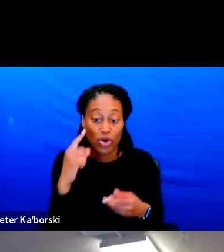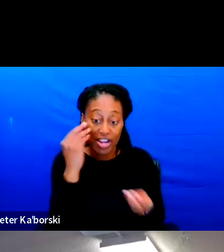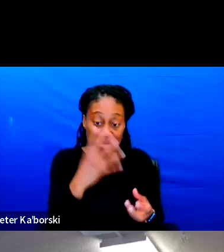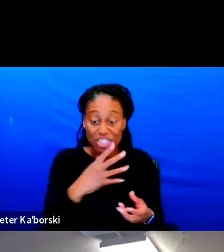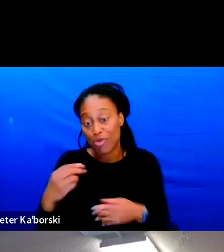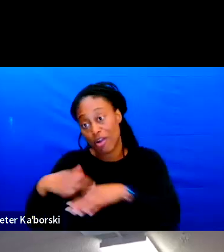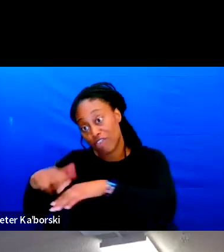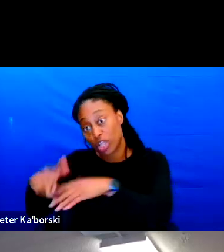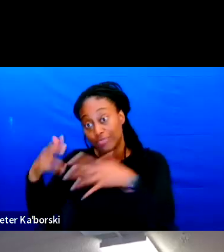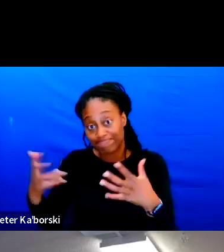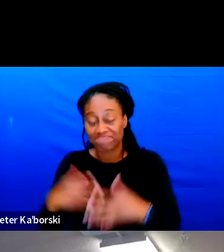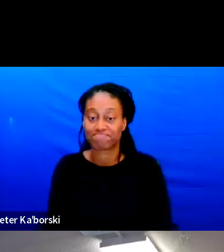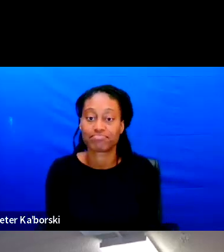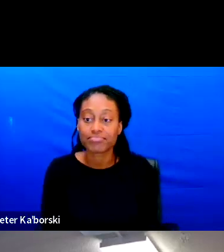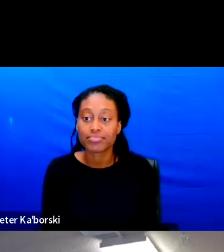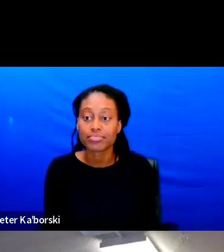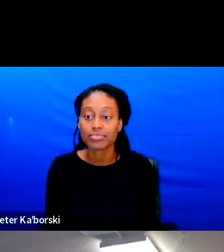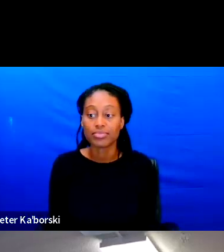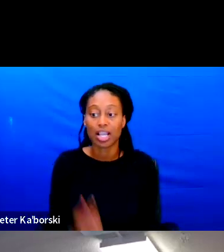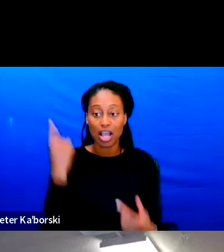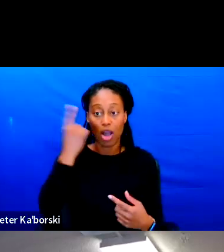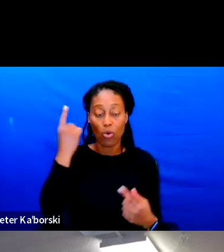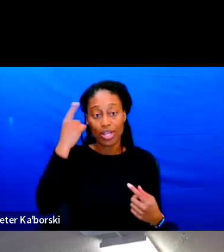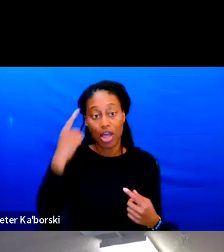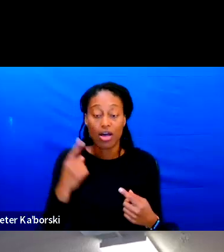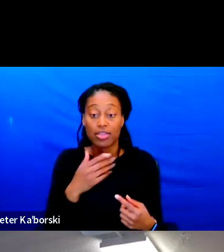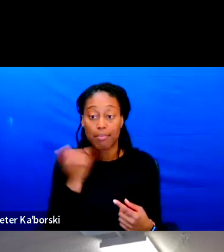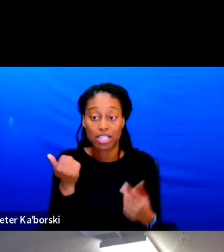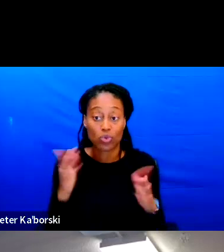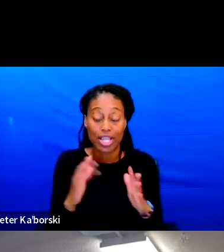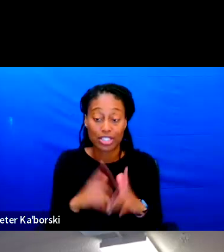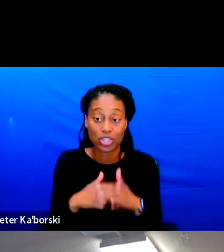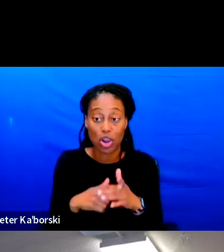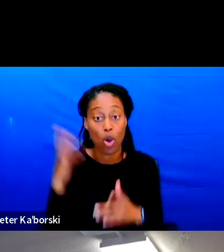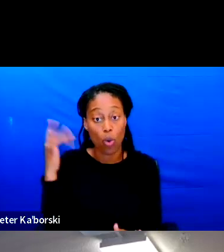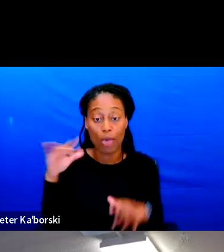Kyle Kleist: you know, I always thought the way to kick this off would be, why do we do in ours, I mean.